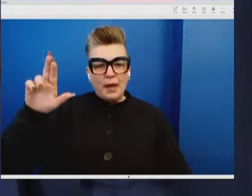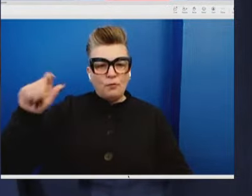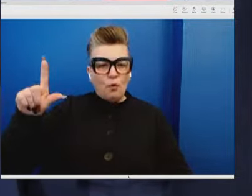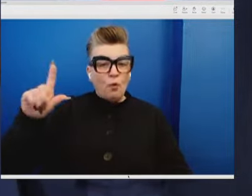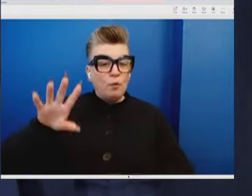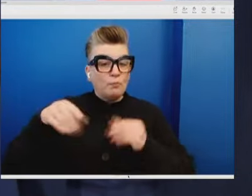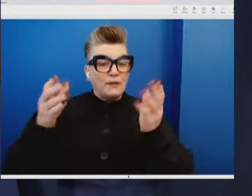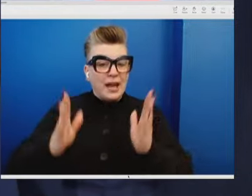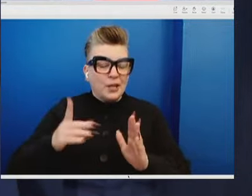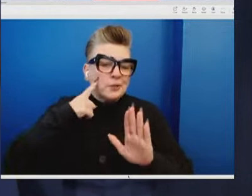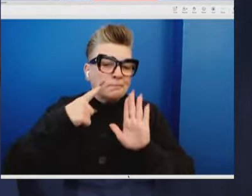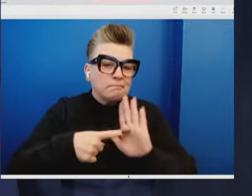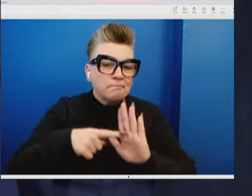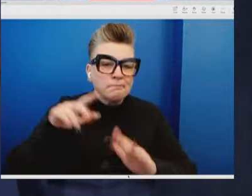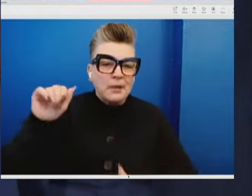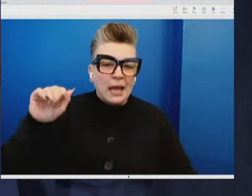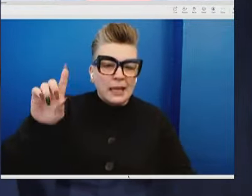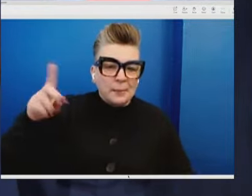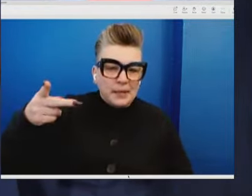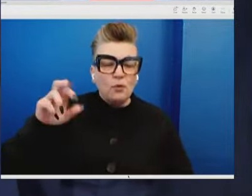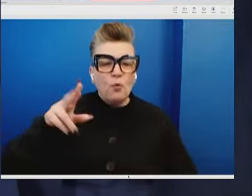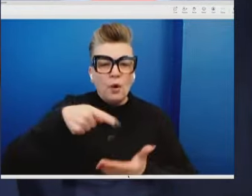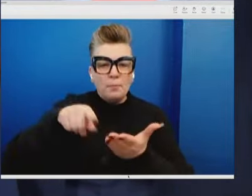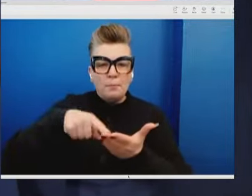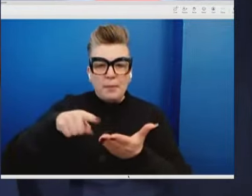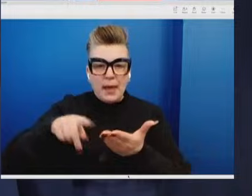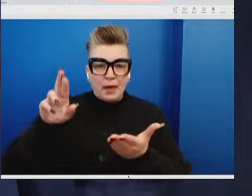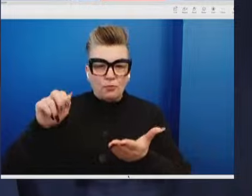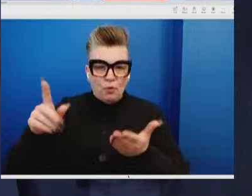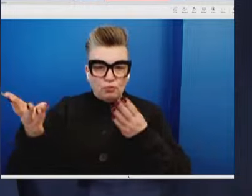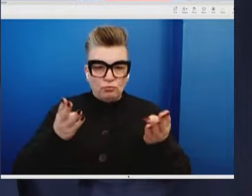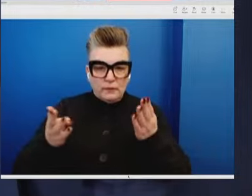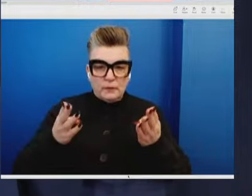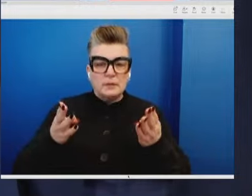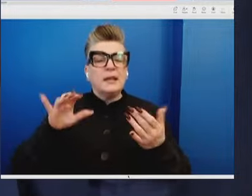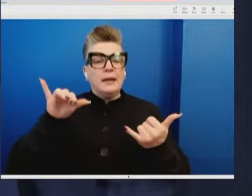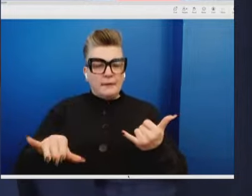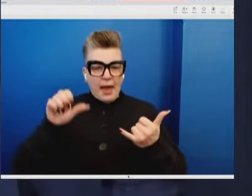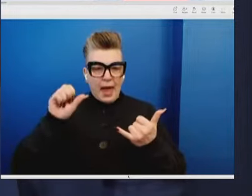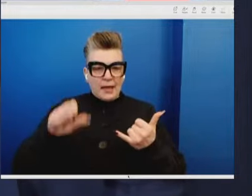whatever payroll service that they use, and then that can automate their income verification and